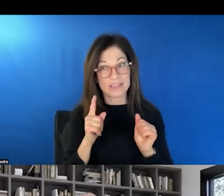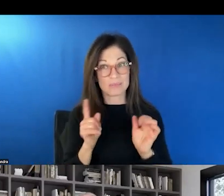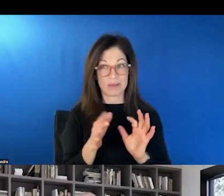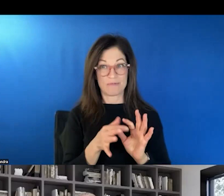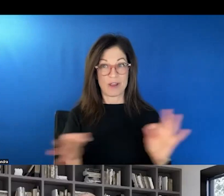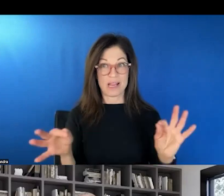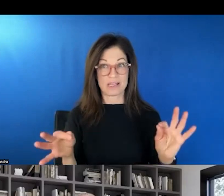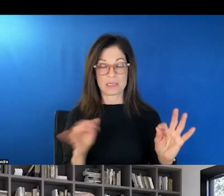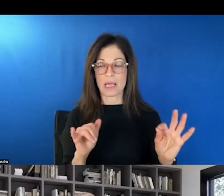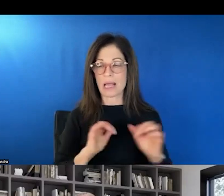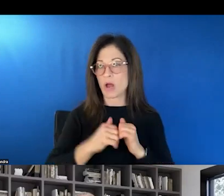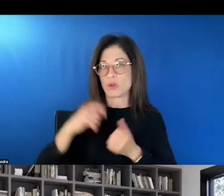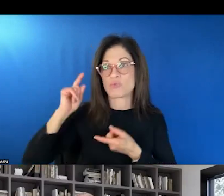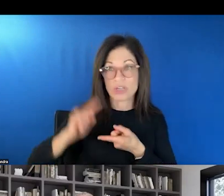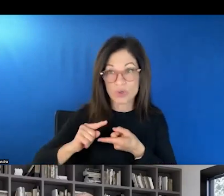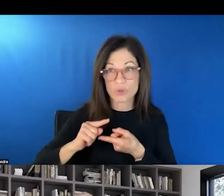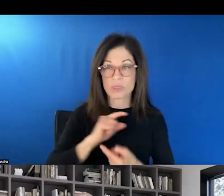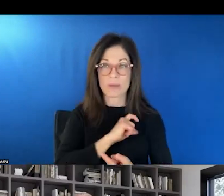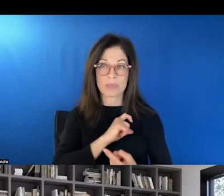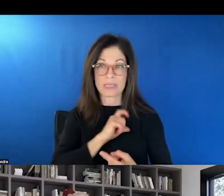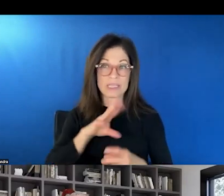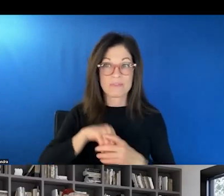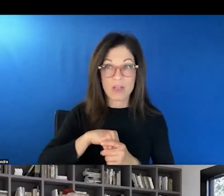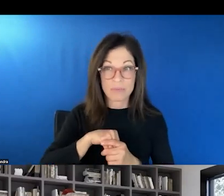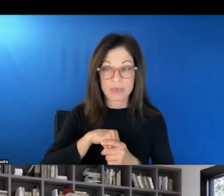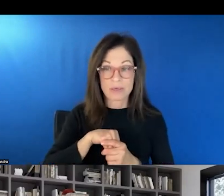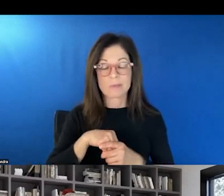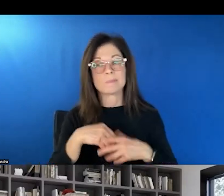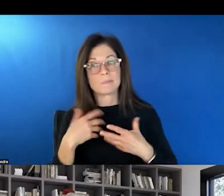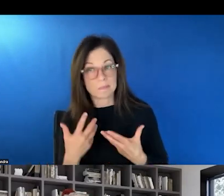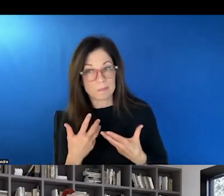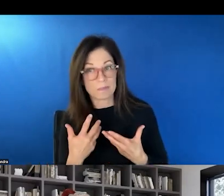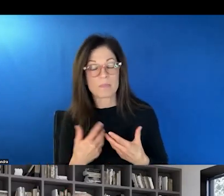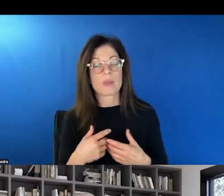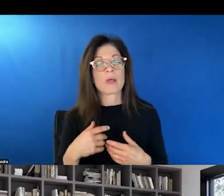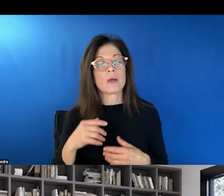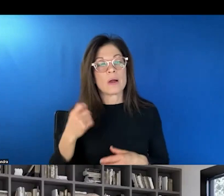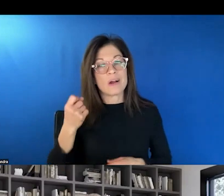YOU REDUCE POLICE INVOLVEMENT? REALIZING IT IS NOT GOING TO BE